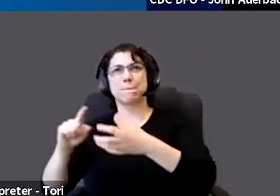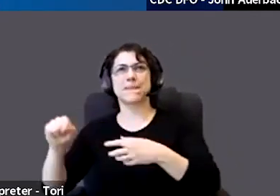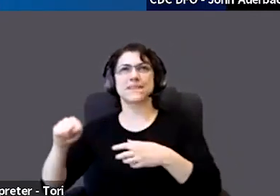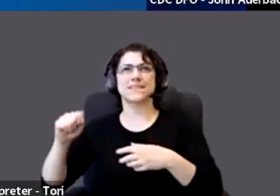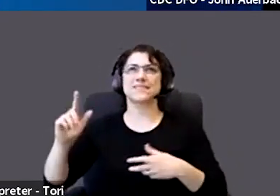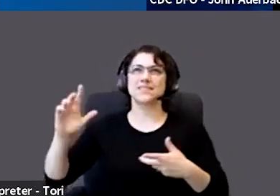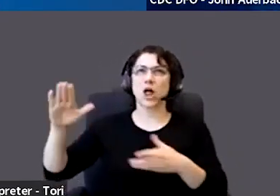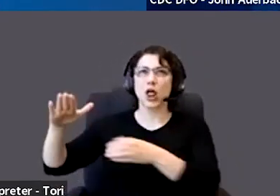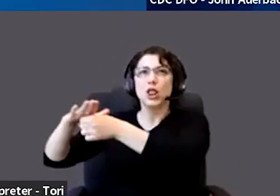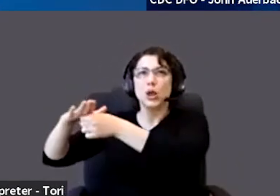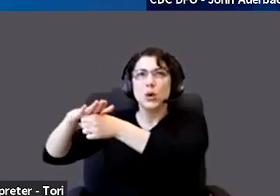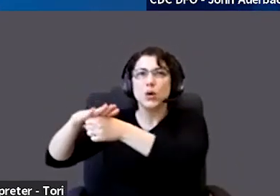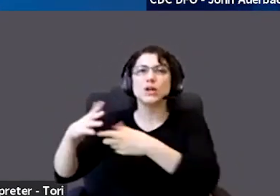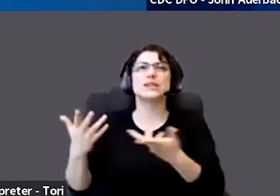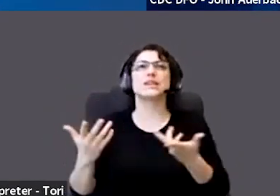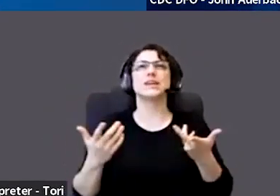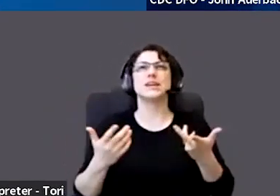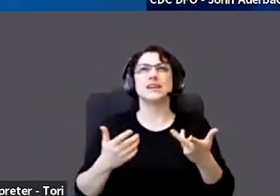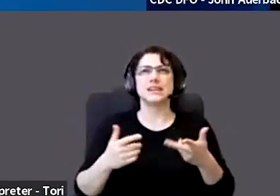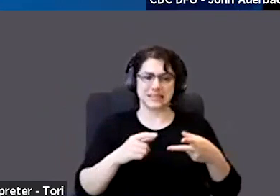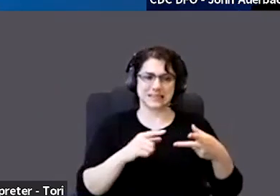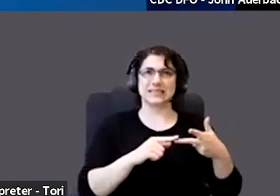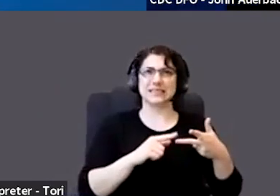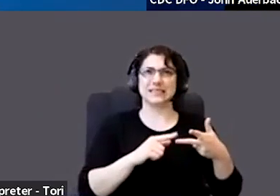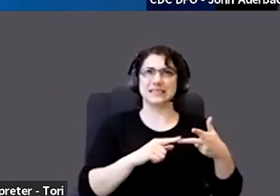that the data could go simultaneously to the state